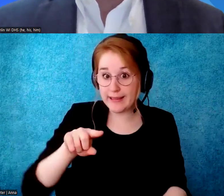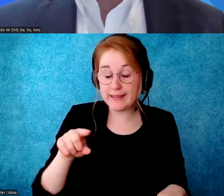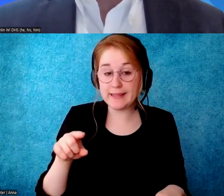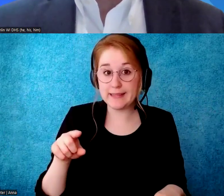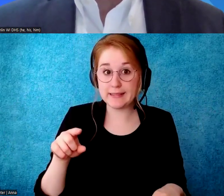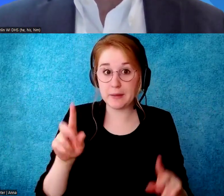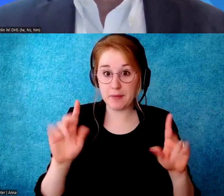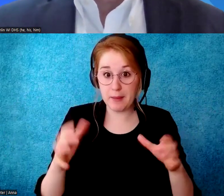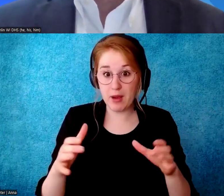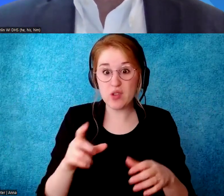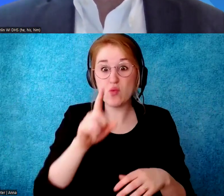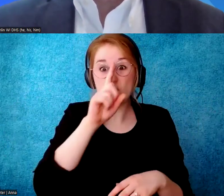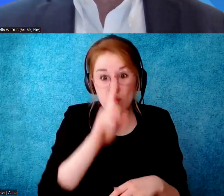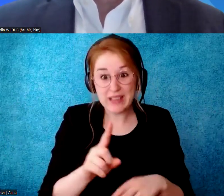the target demographic is a really big thing